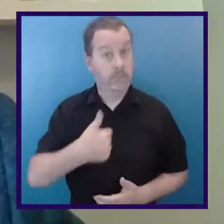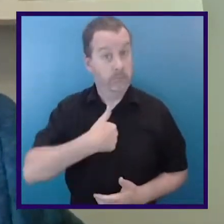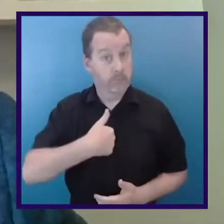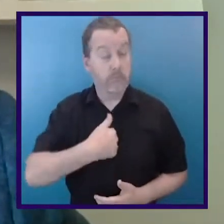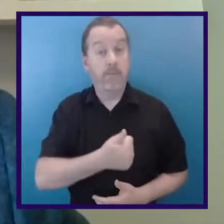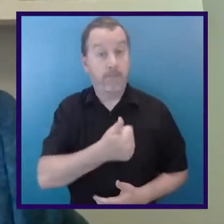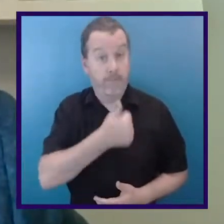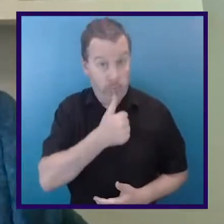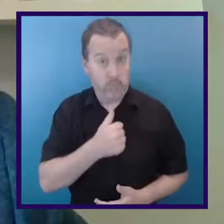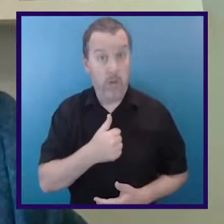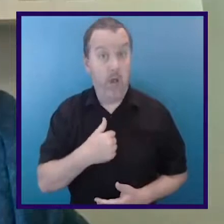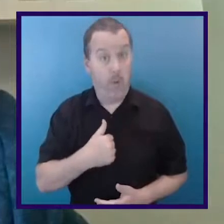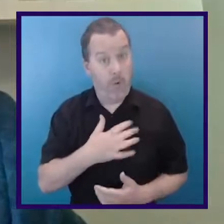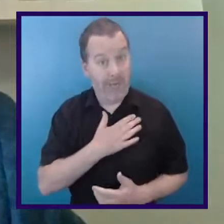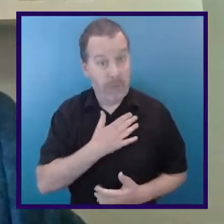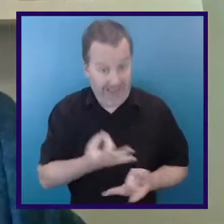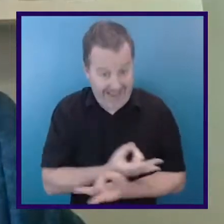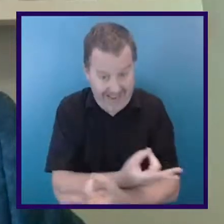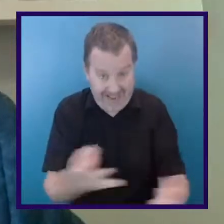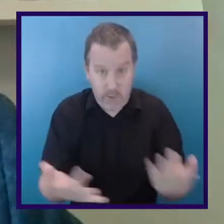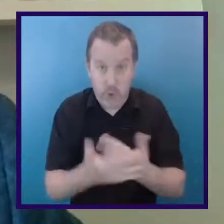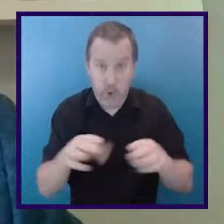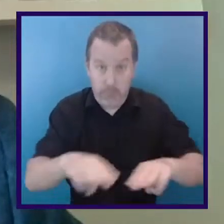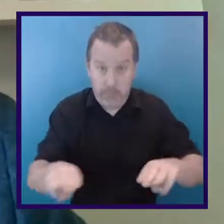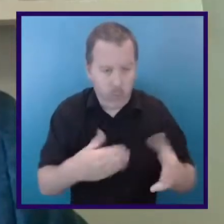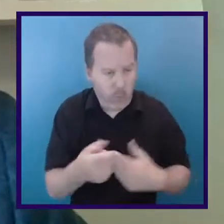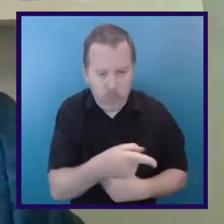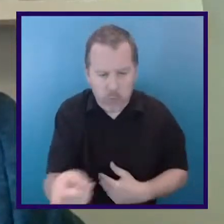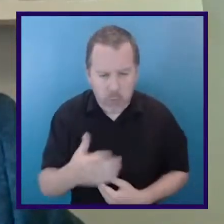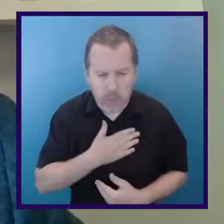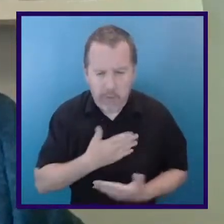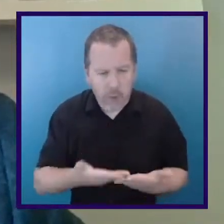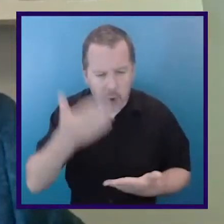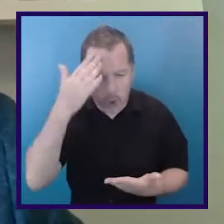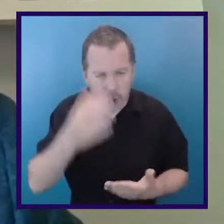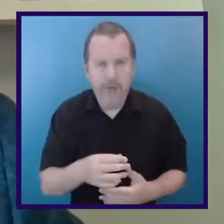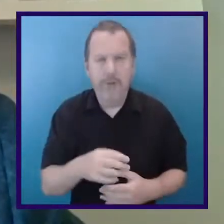First of all, I would ask young people what they want to be learning at GCSE in languages.